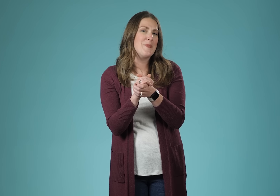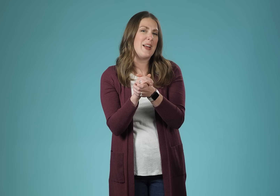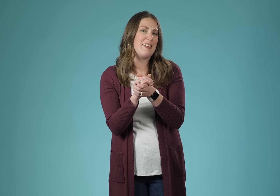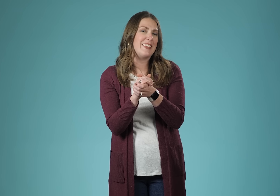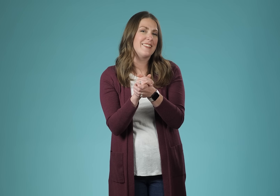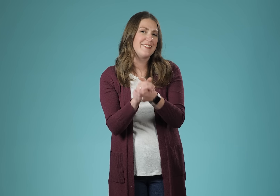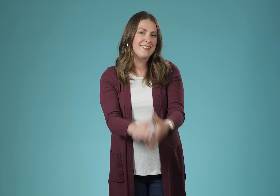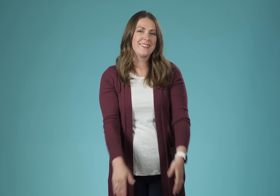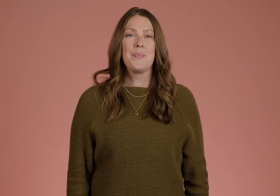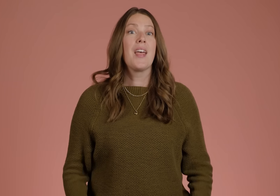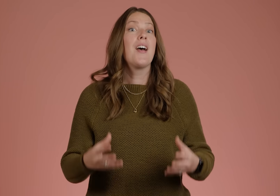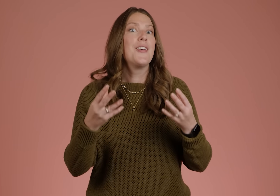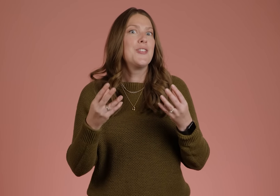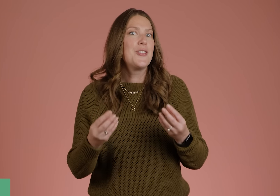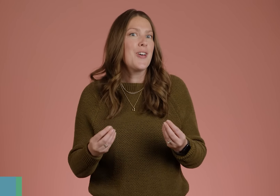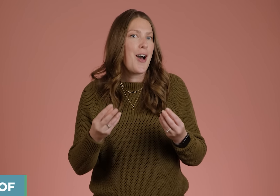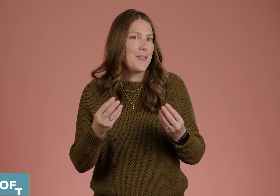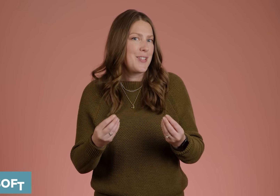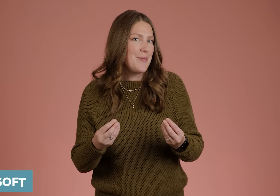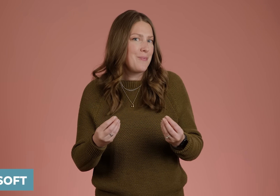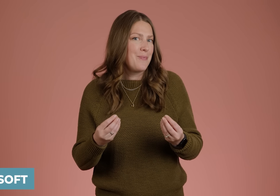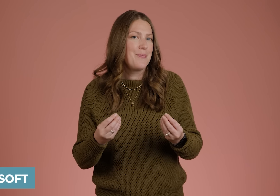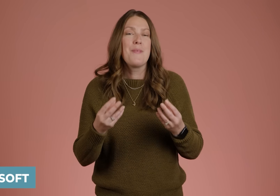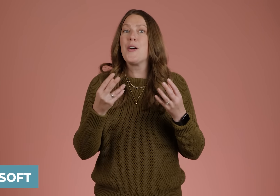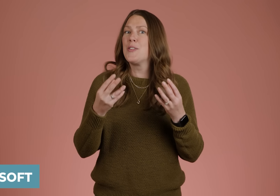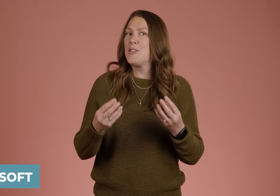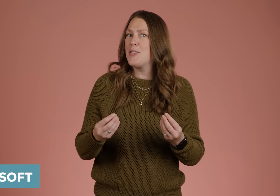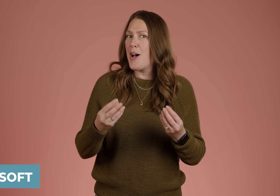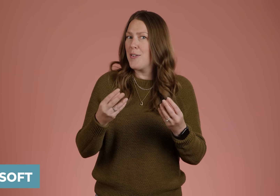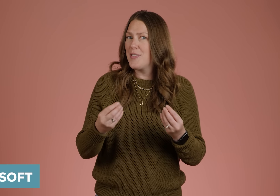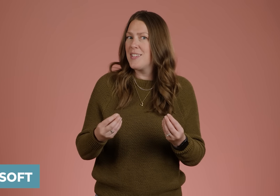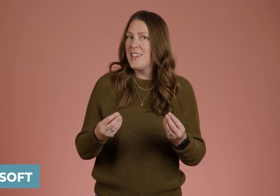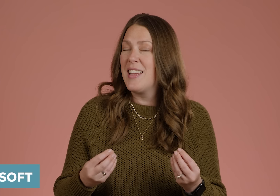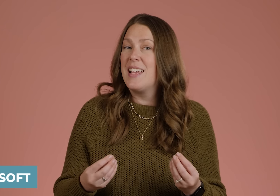Married Soft